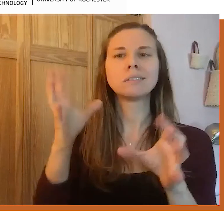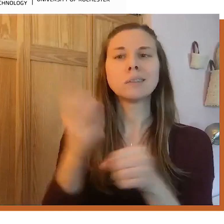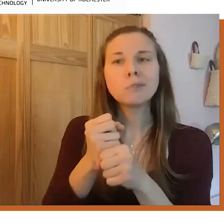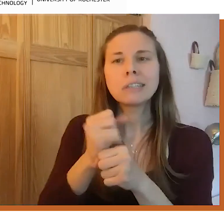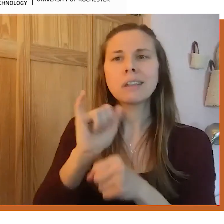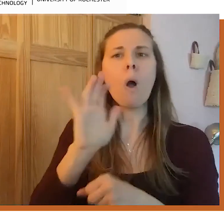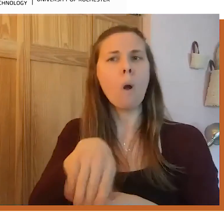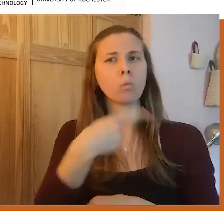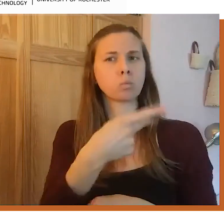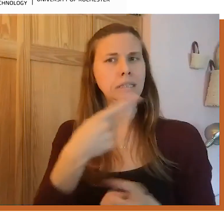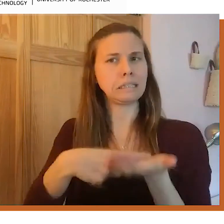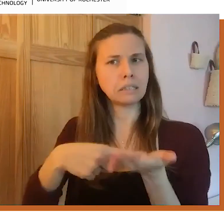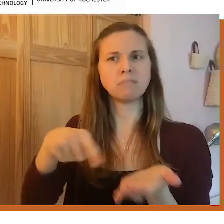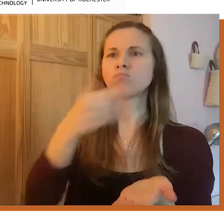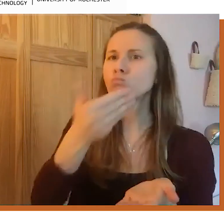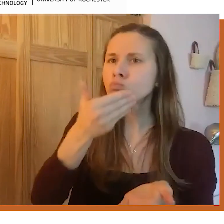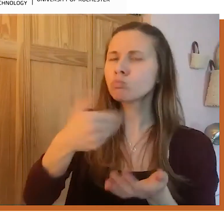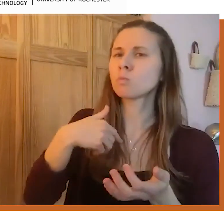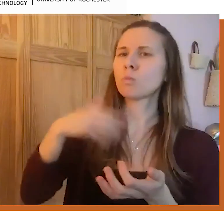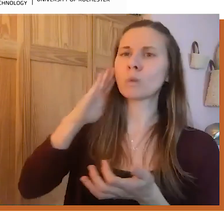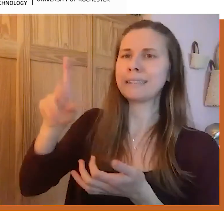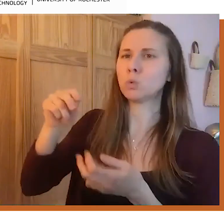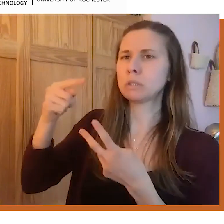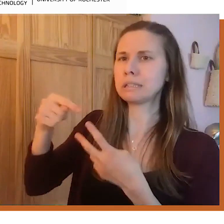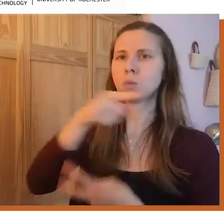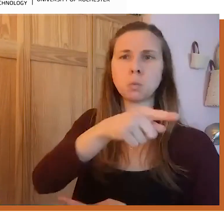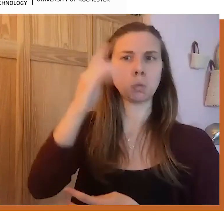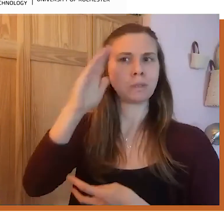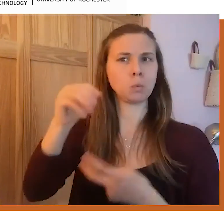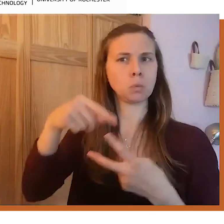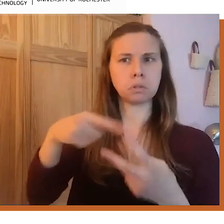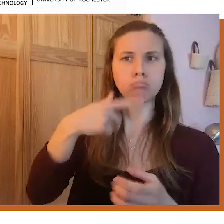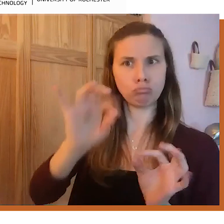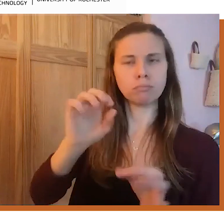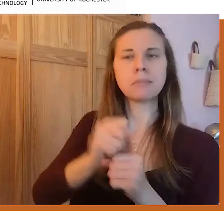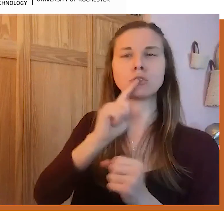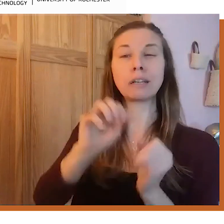to send an e-mail to follow up and summarize your discussion with them and say, "This is what we talked about.